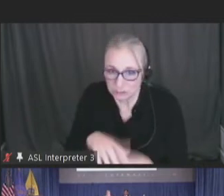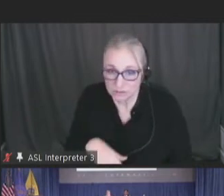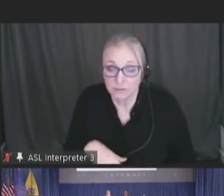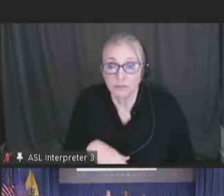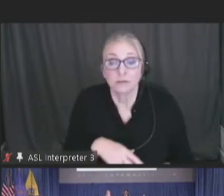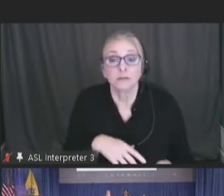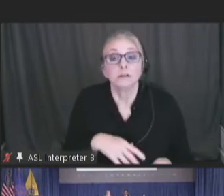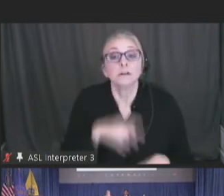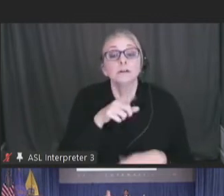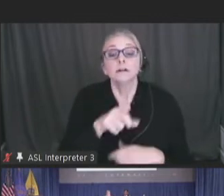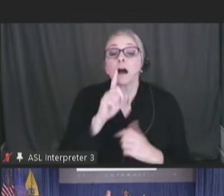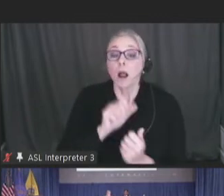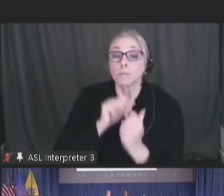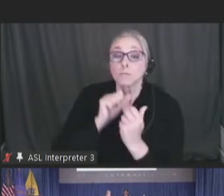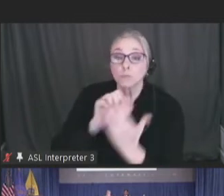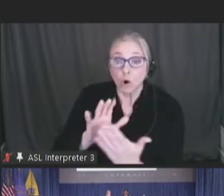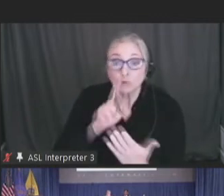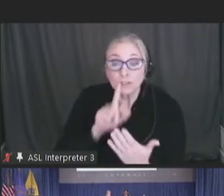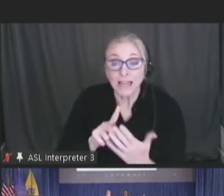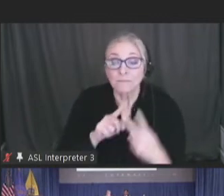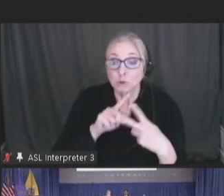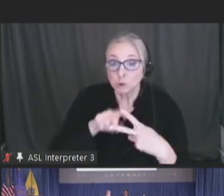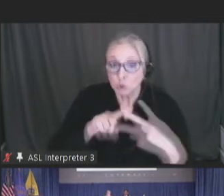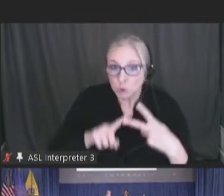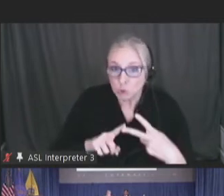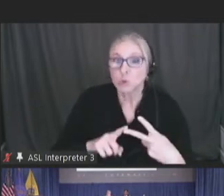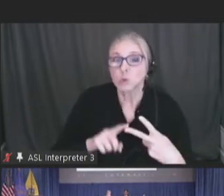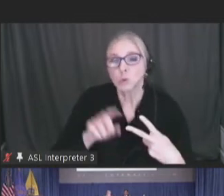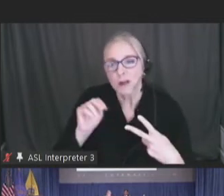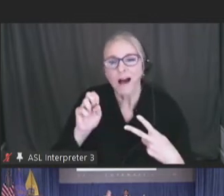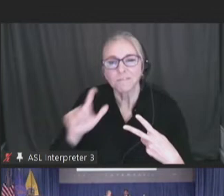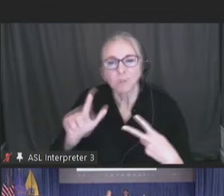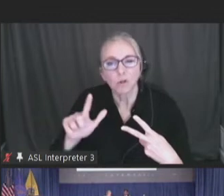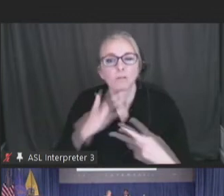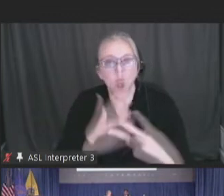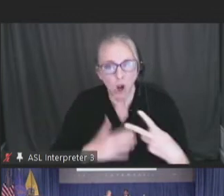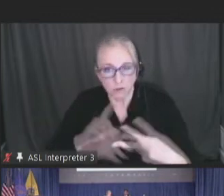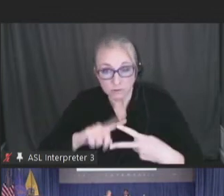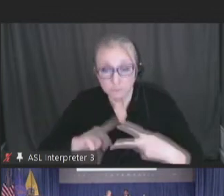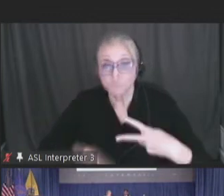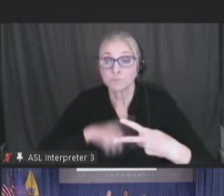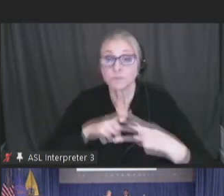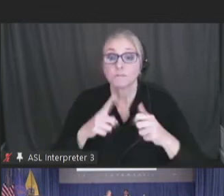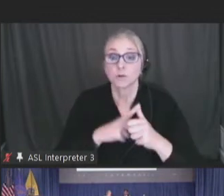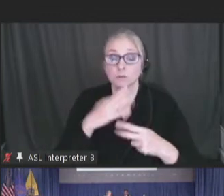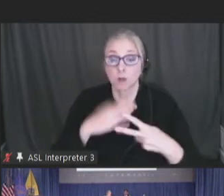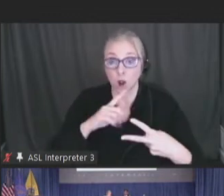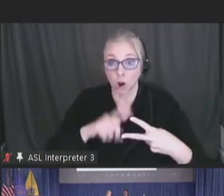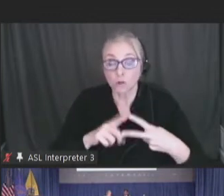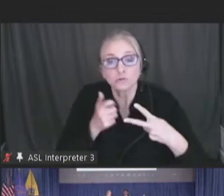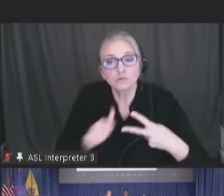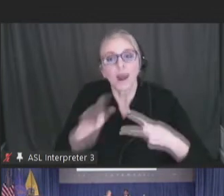Our approach has two novel components to it. The first is that we're trying to interrupt some of